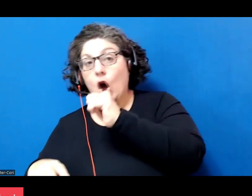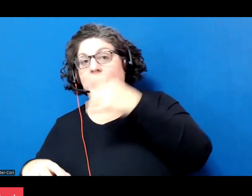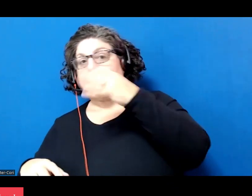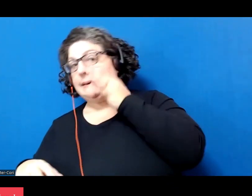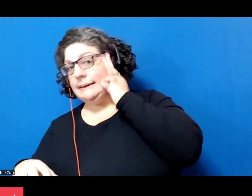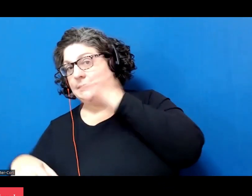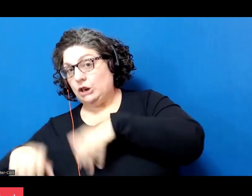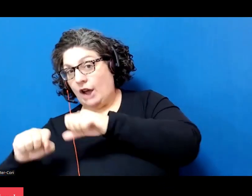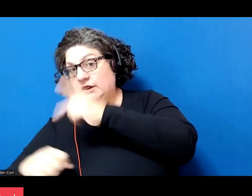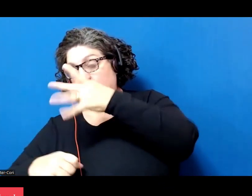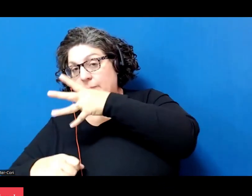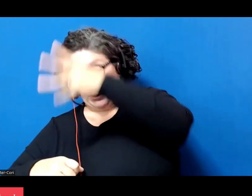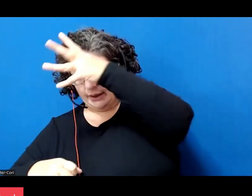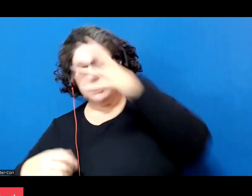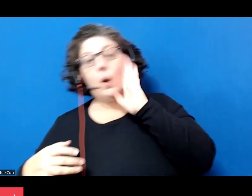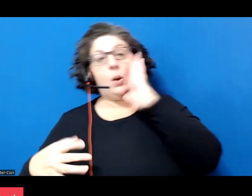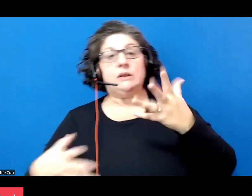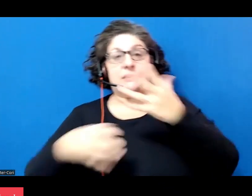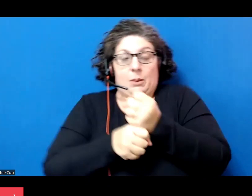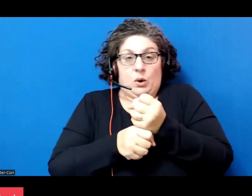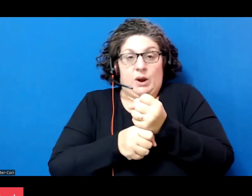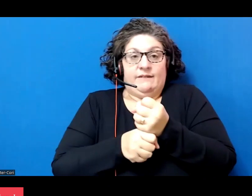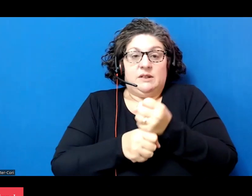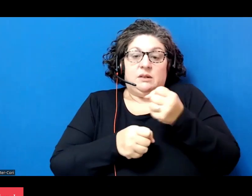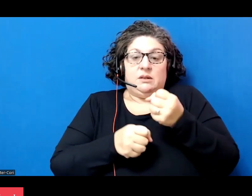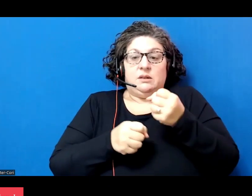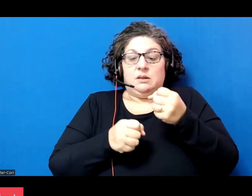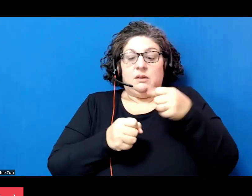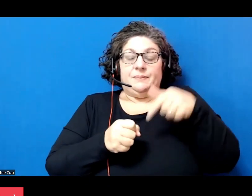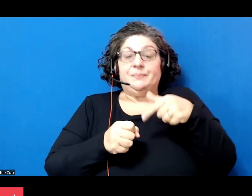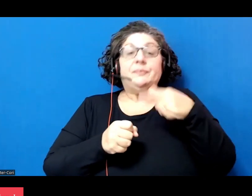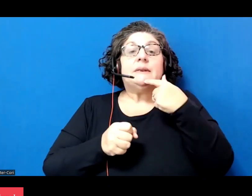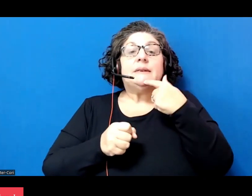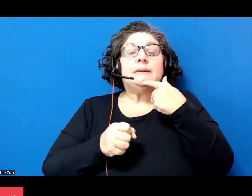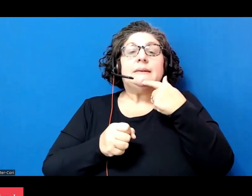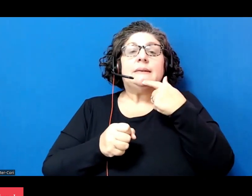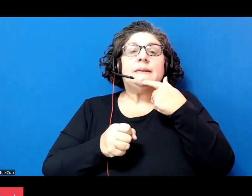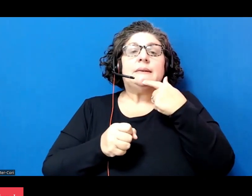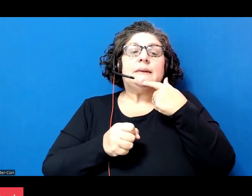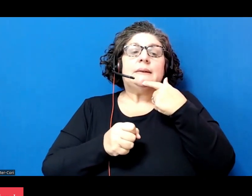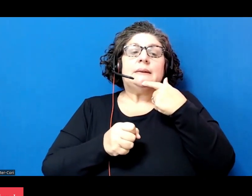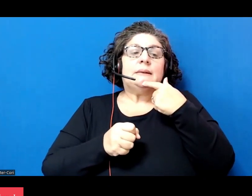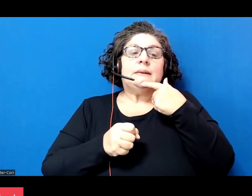So I will summarize very draconianly and say that the individual plaintiffs or families